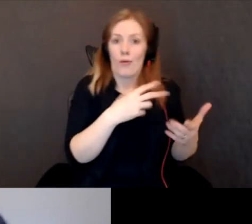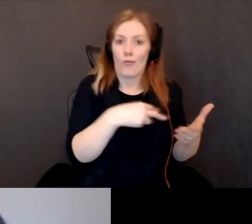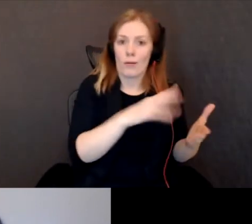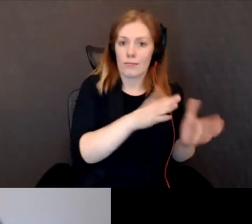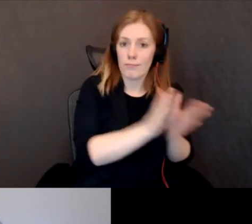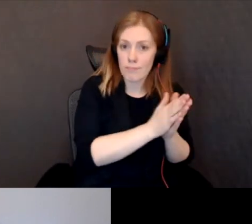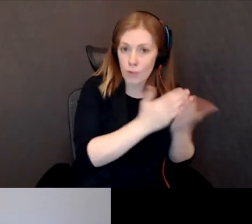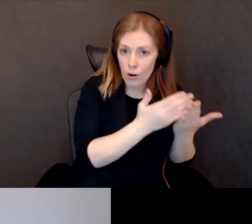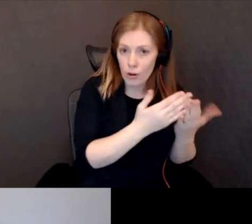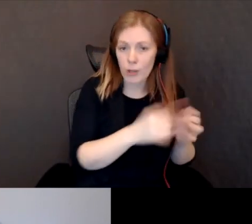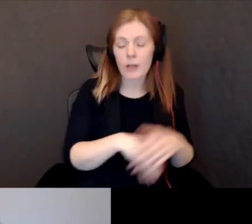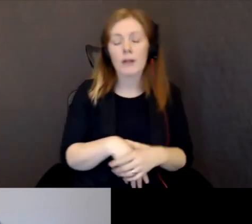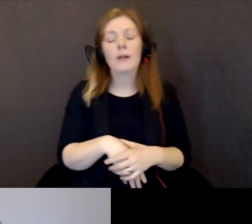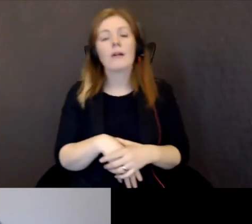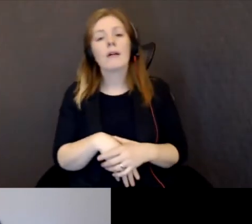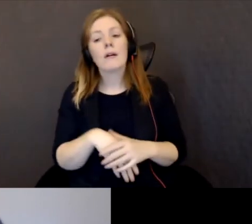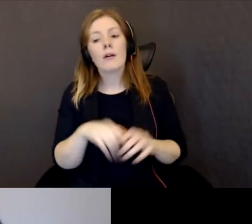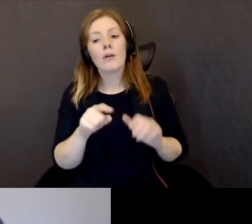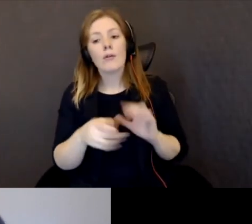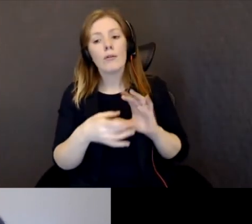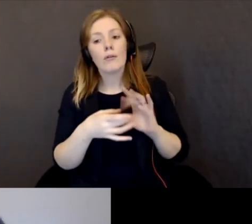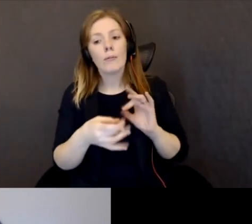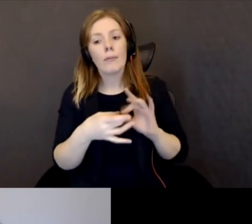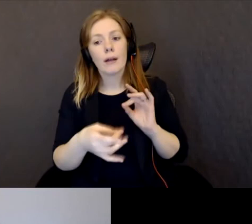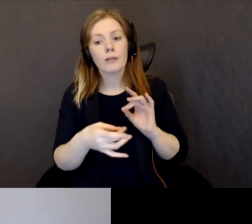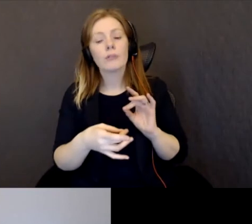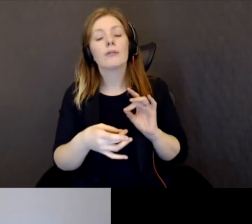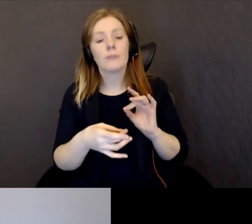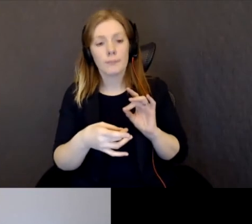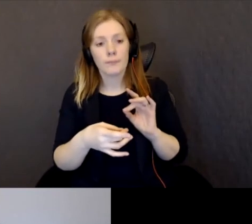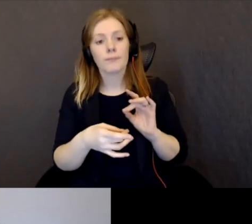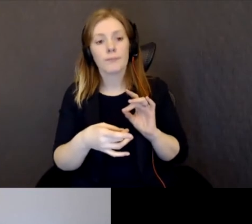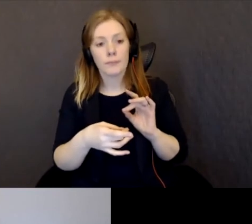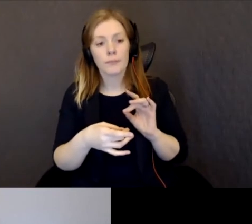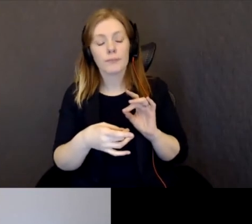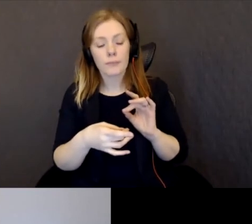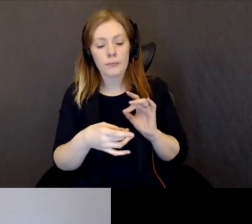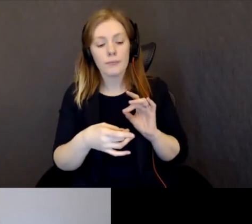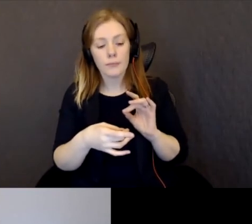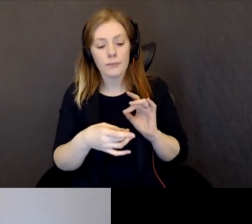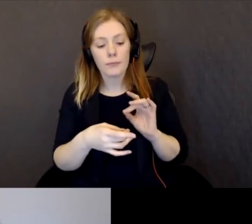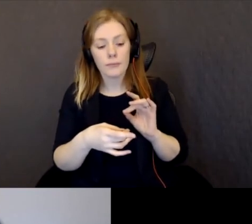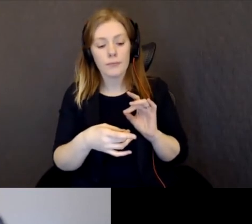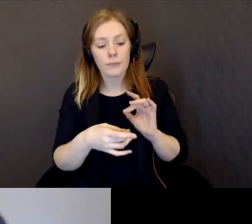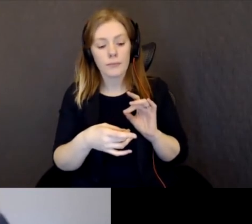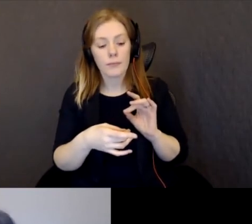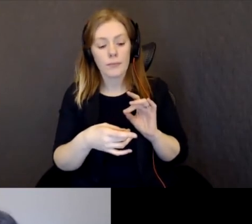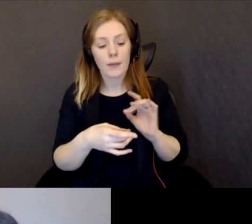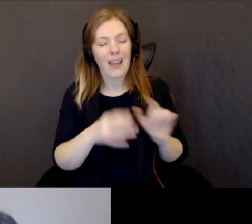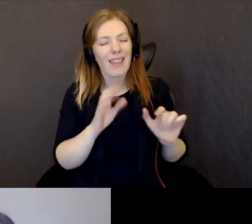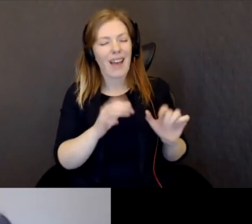that you talk about, you end on this note today, of how this violence has been engineered from the